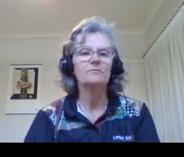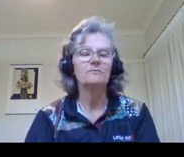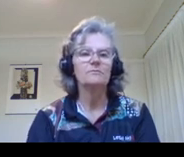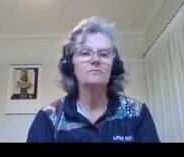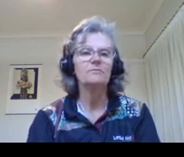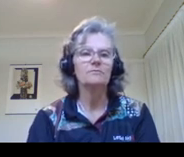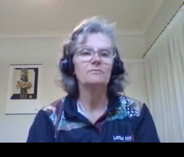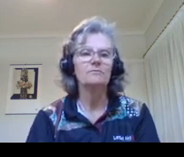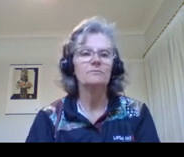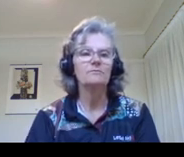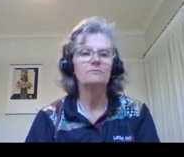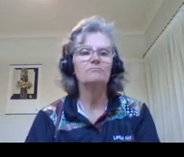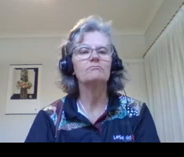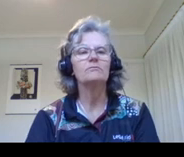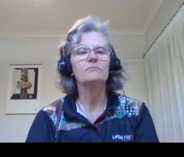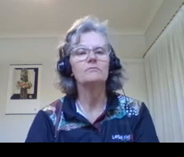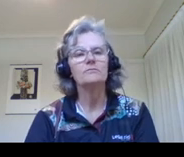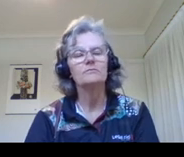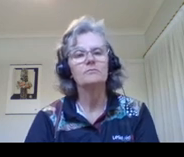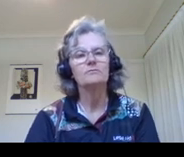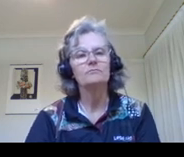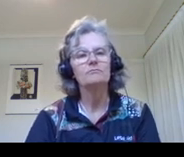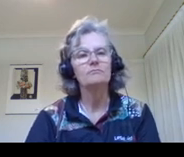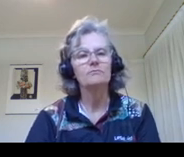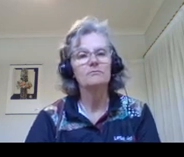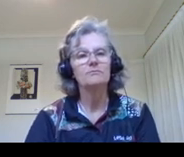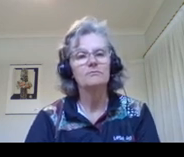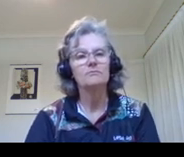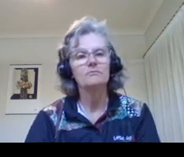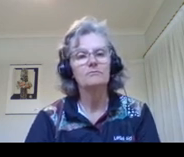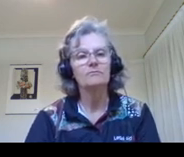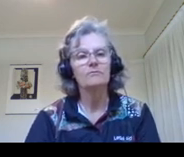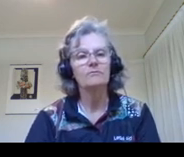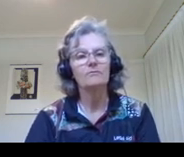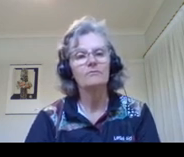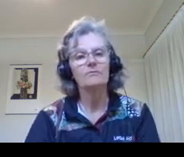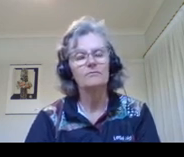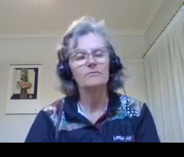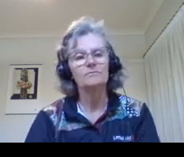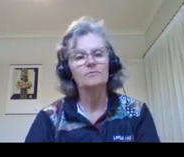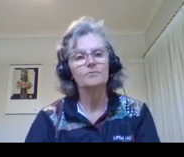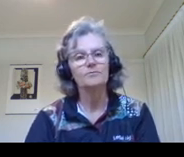you've paid so that could be your reconfirmation so if you tap it will ping on your apple pay how